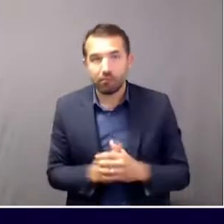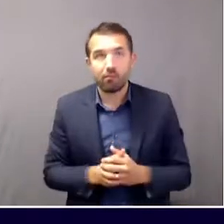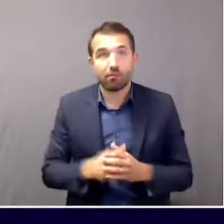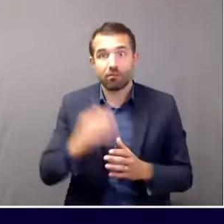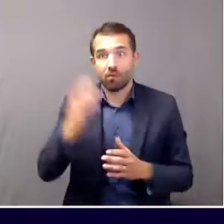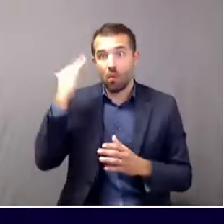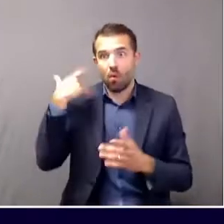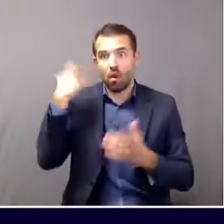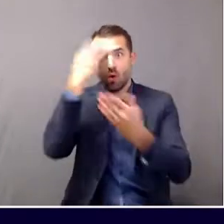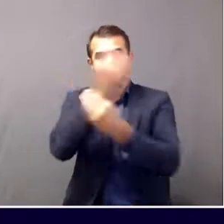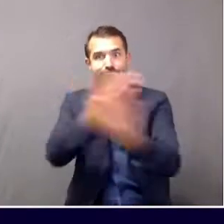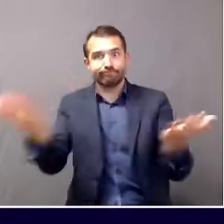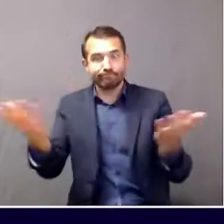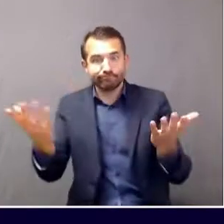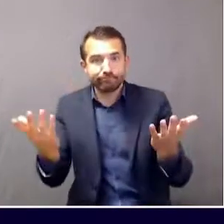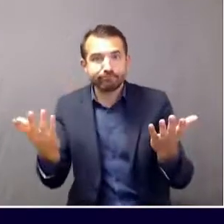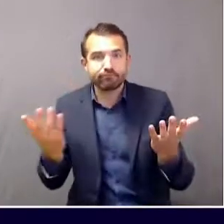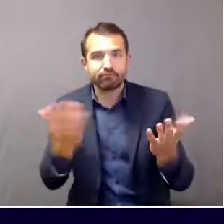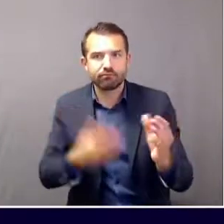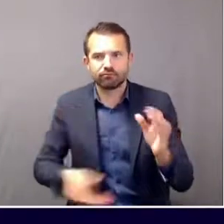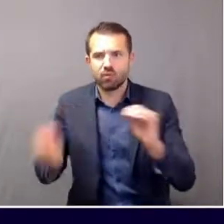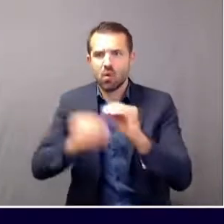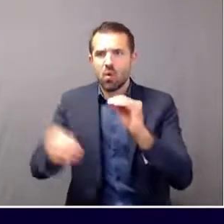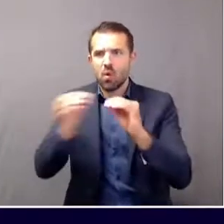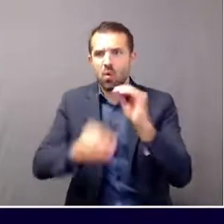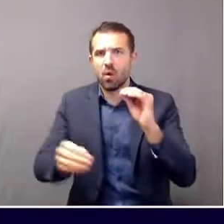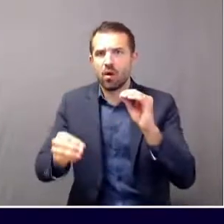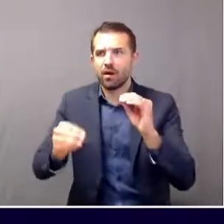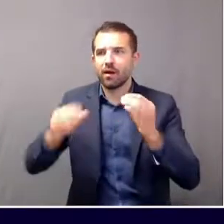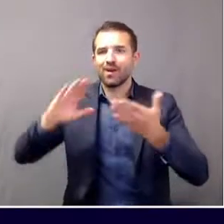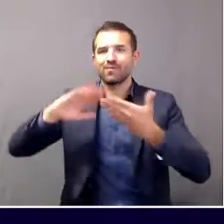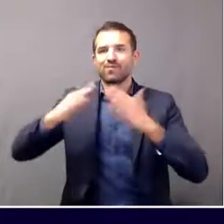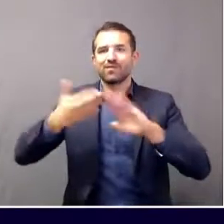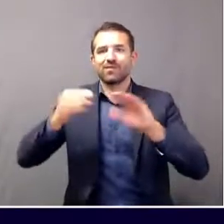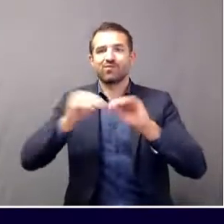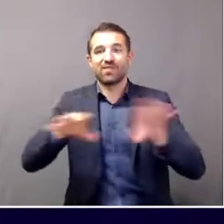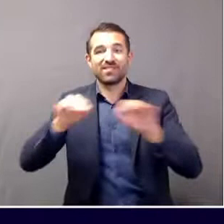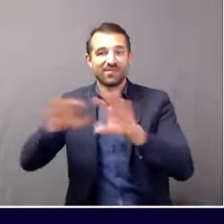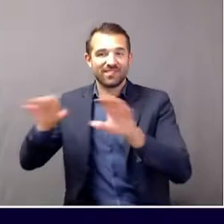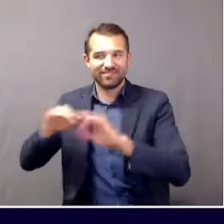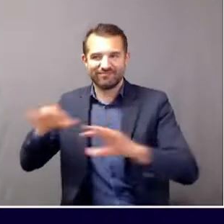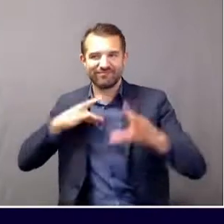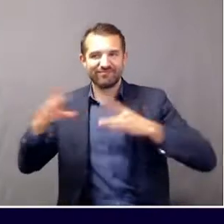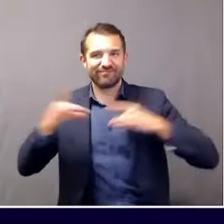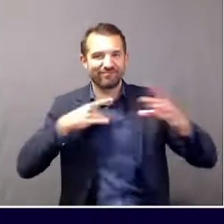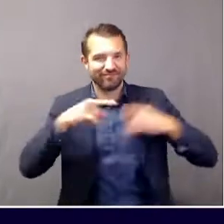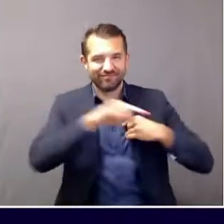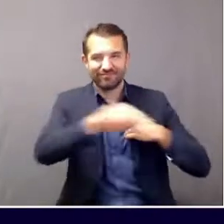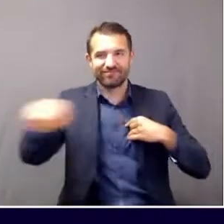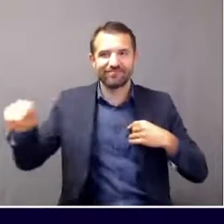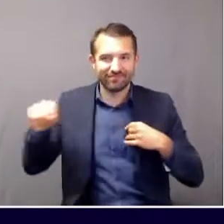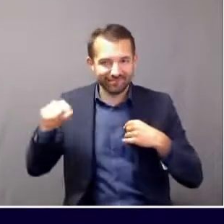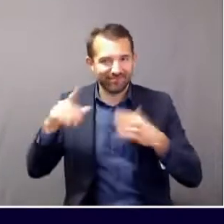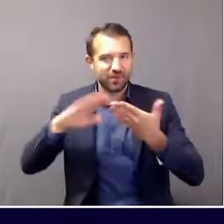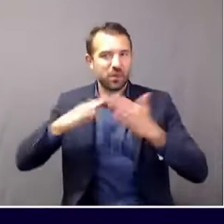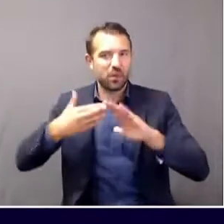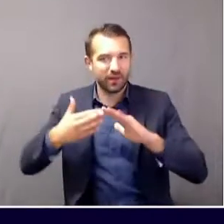community level transmission